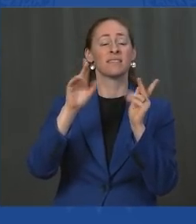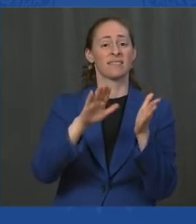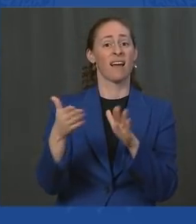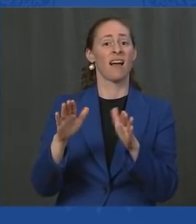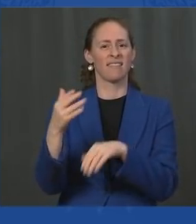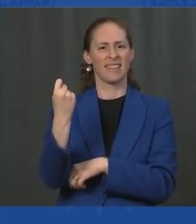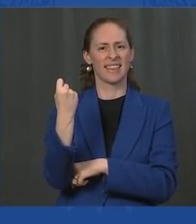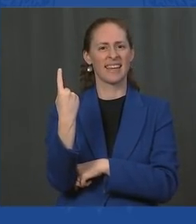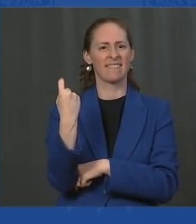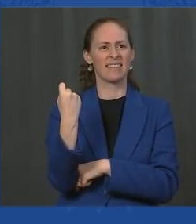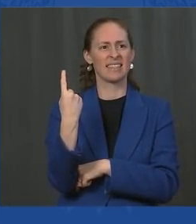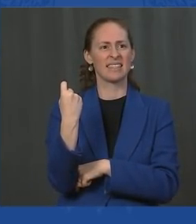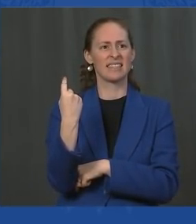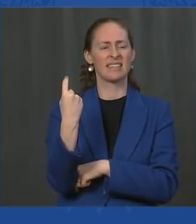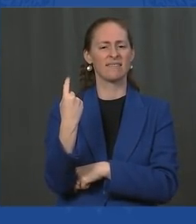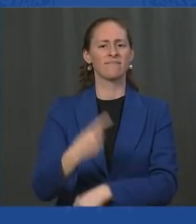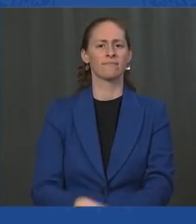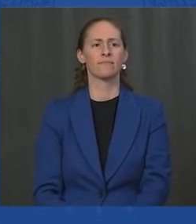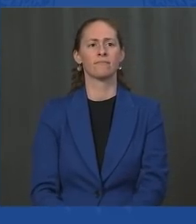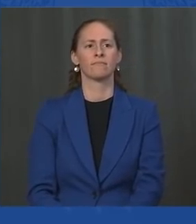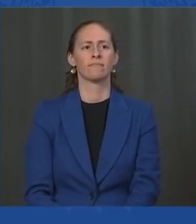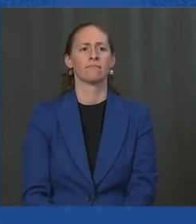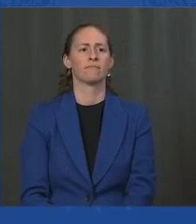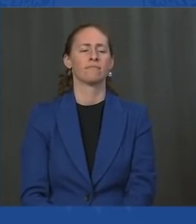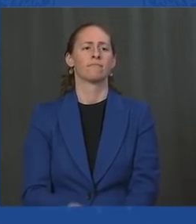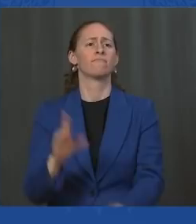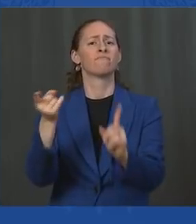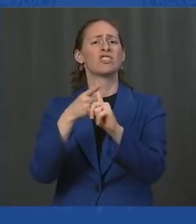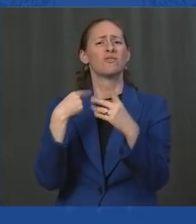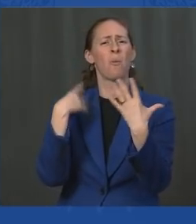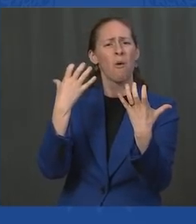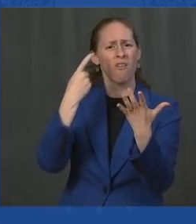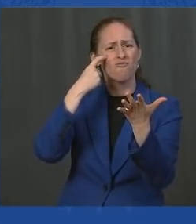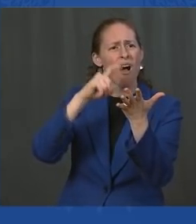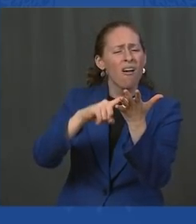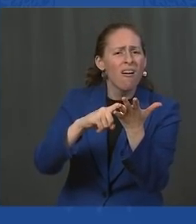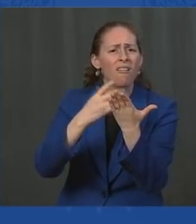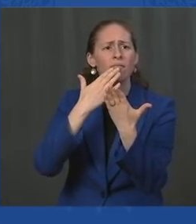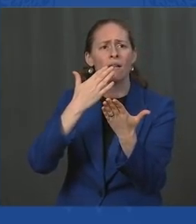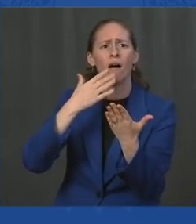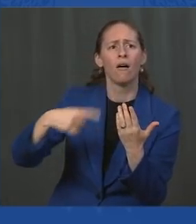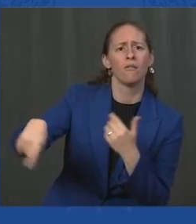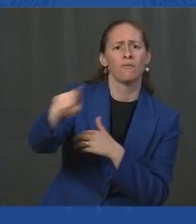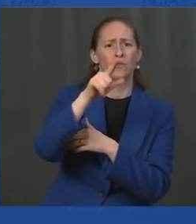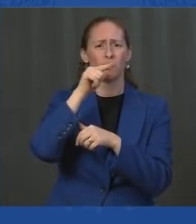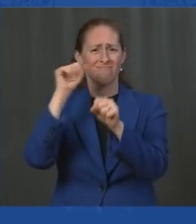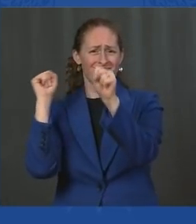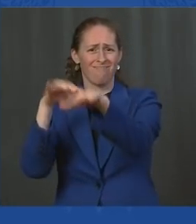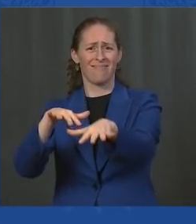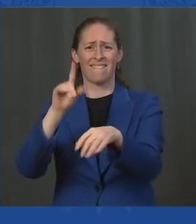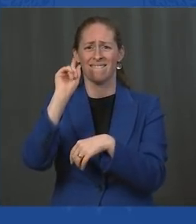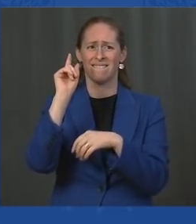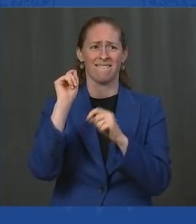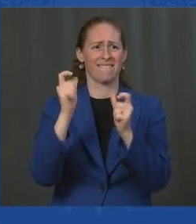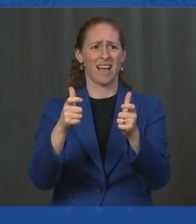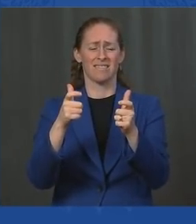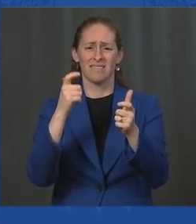thanks to all of the first responders and everyone who's been working through the night and well into this morning to save lives and get power back.